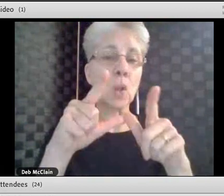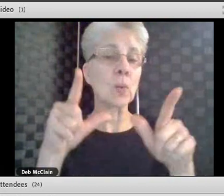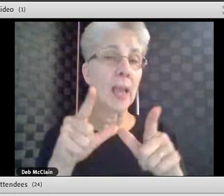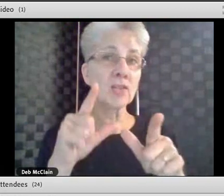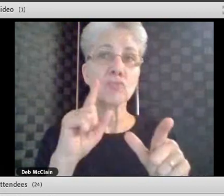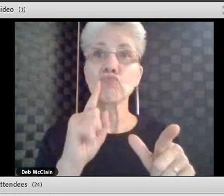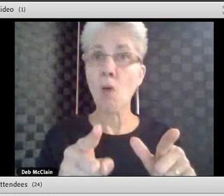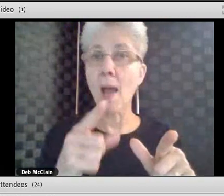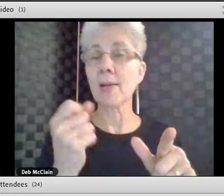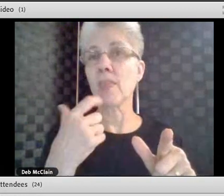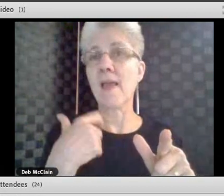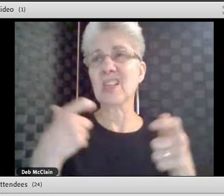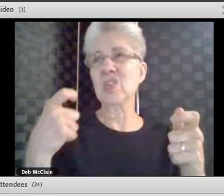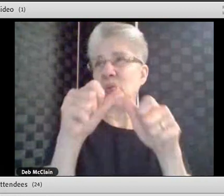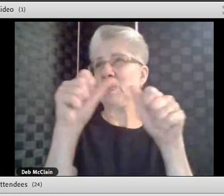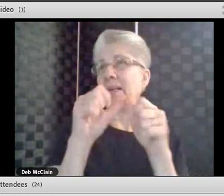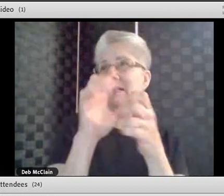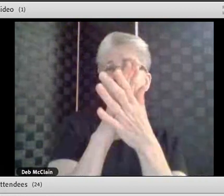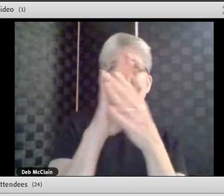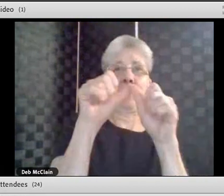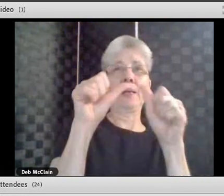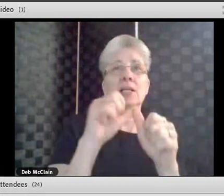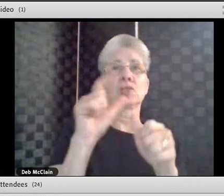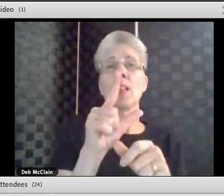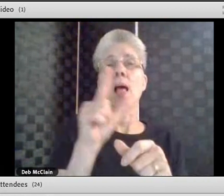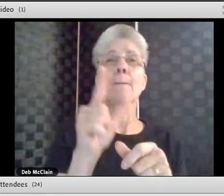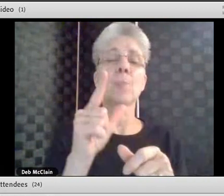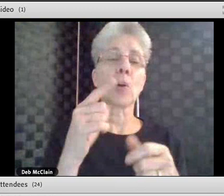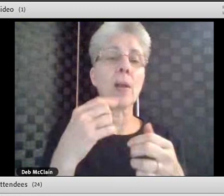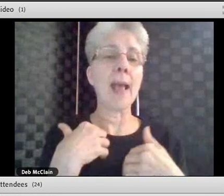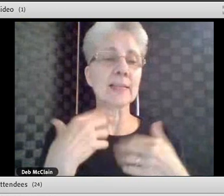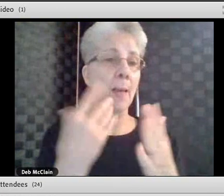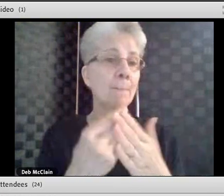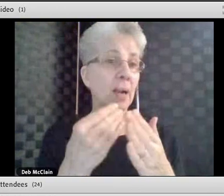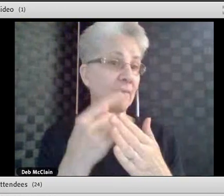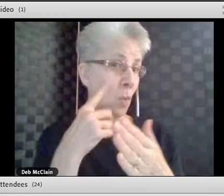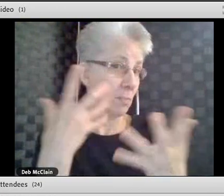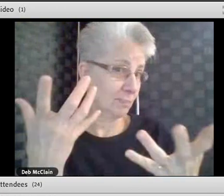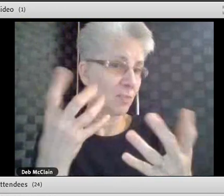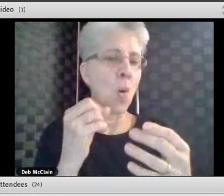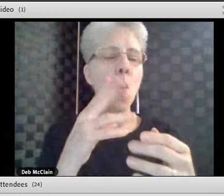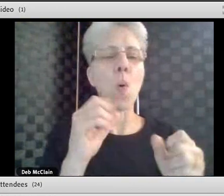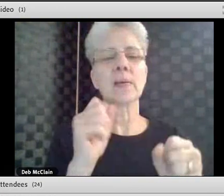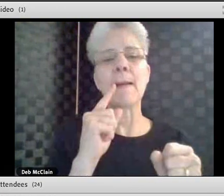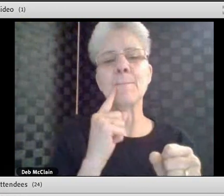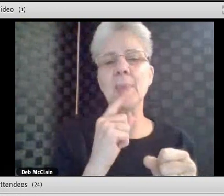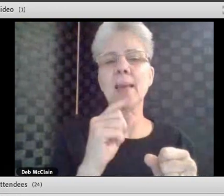They can be huge fixed locations, right? You could have this huge space, this nice space that you library has a lot of money for,